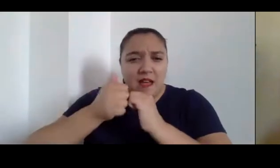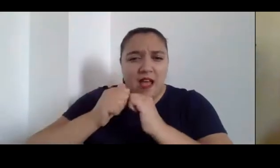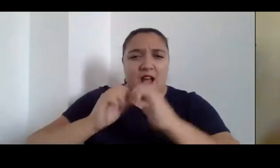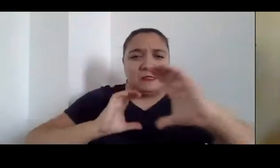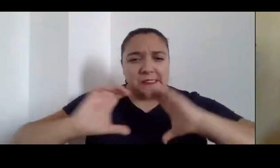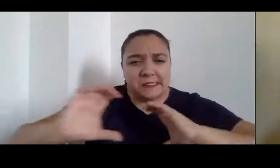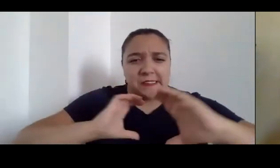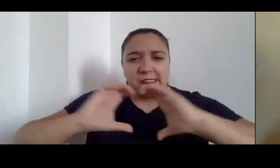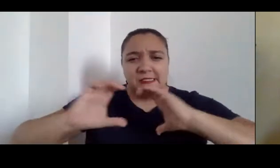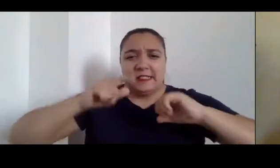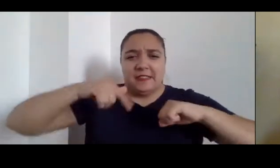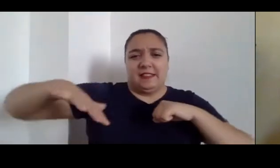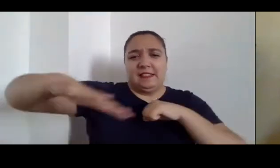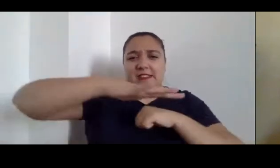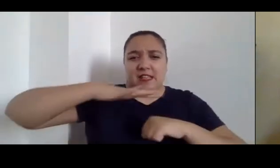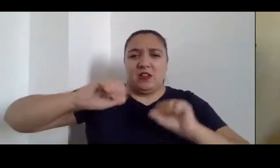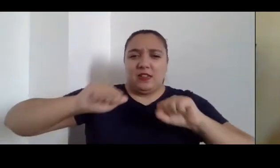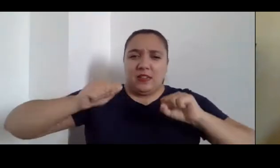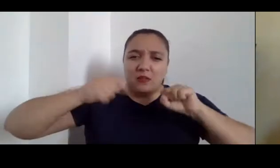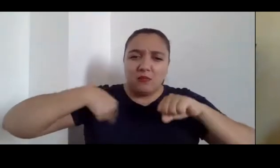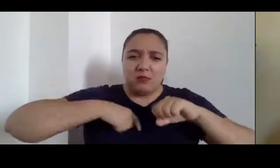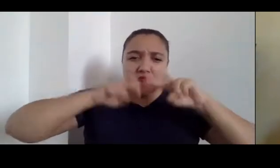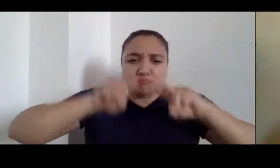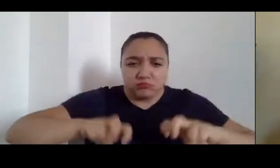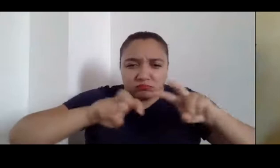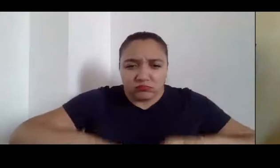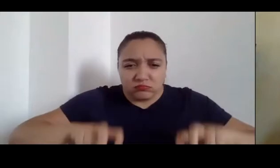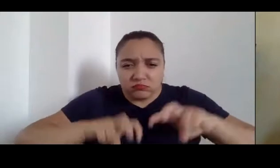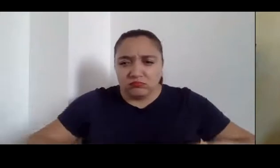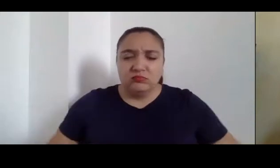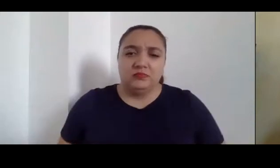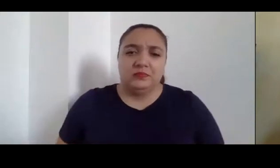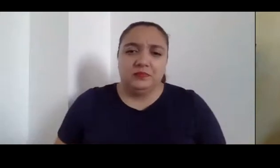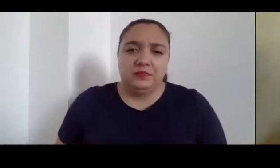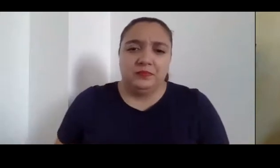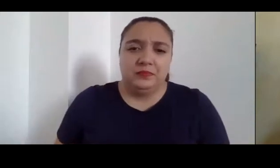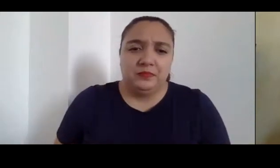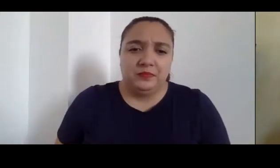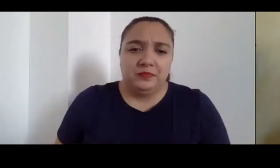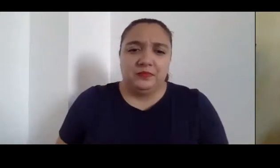to dive deeper and hold space for the experiences of dance workers within our community. We